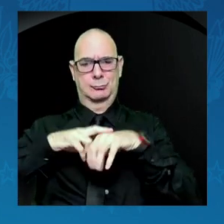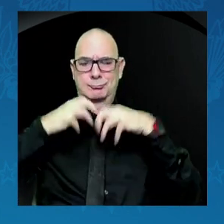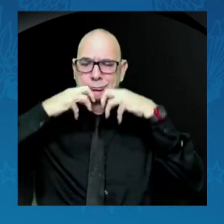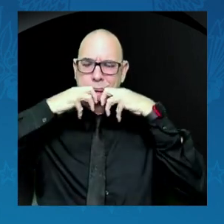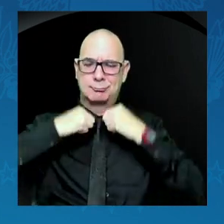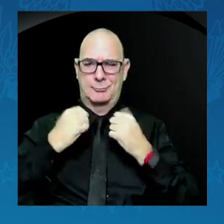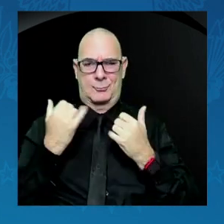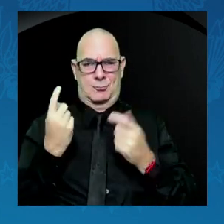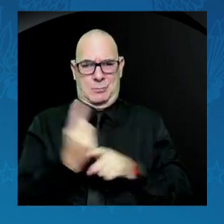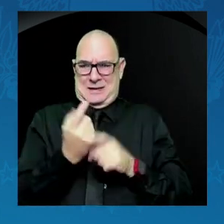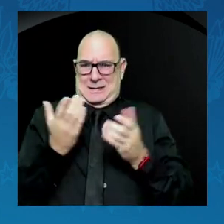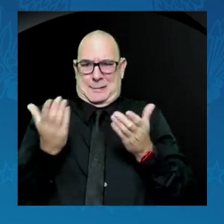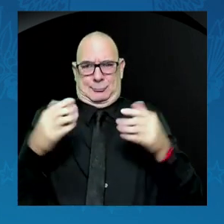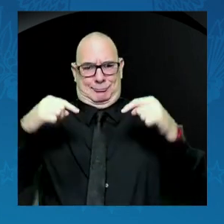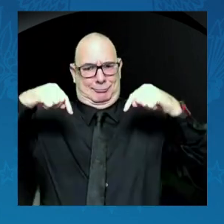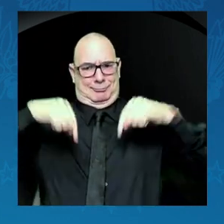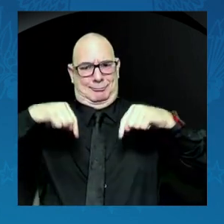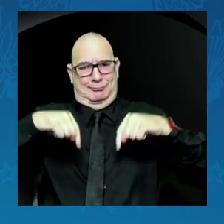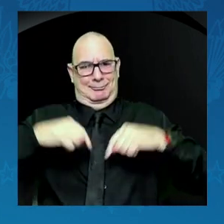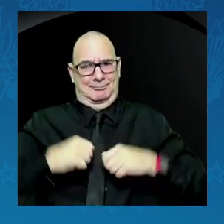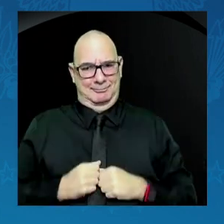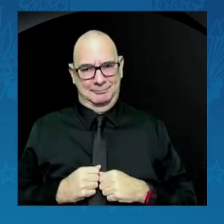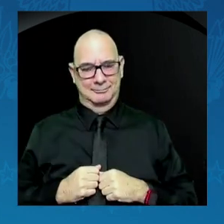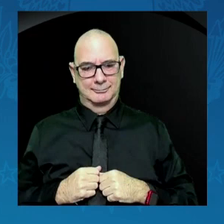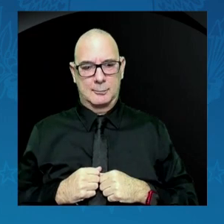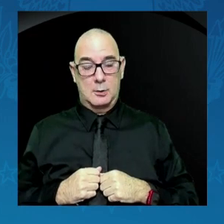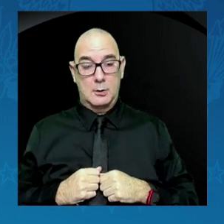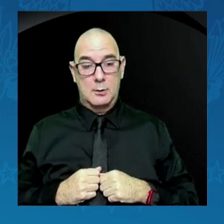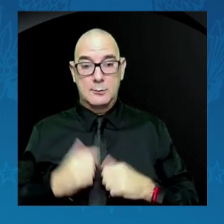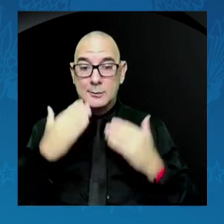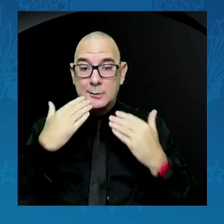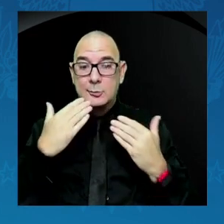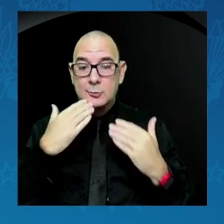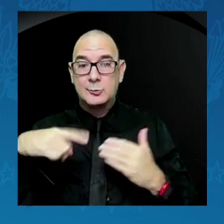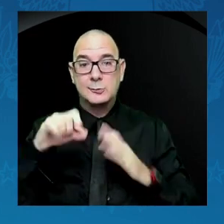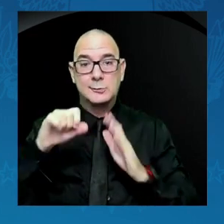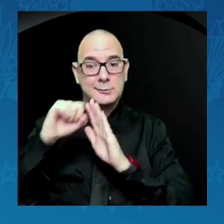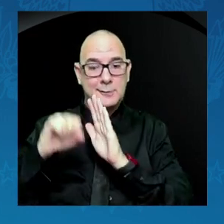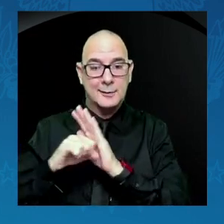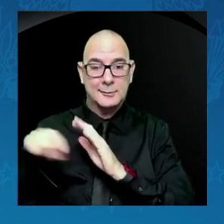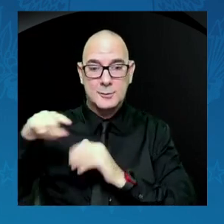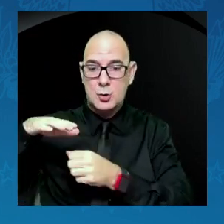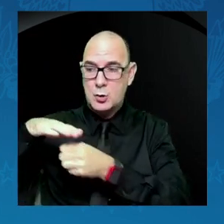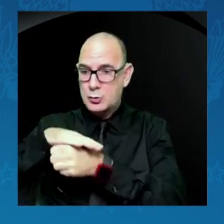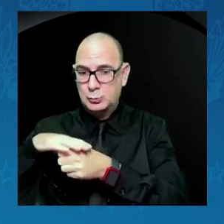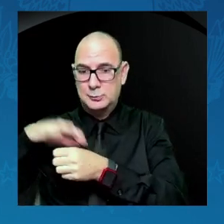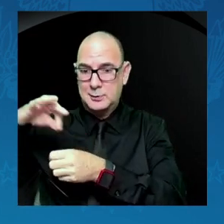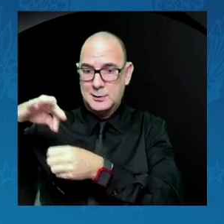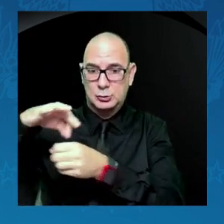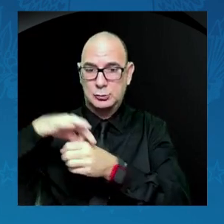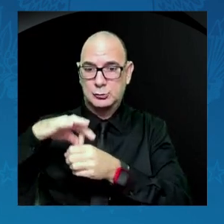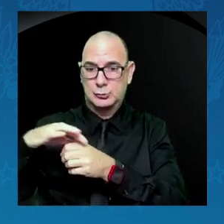I want to thank our state and local elected officials. I don't know if a county executive officer, Brooks is here, but I want to thank her